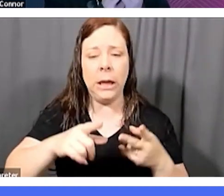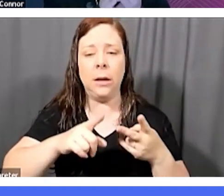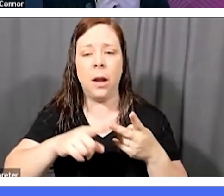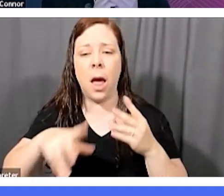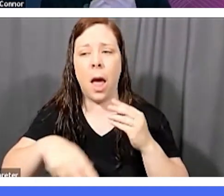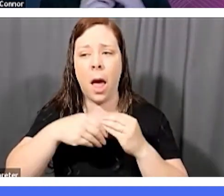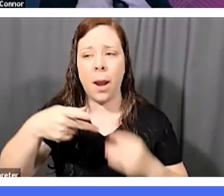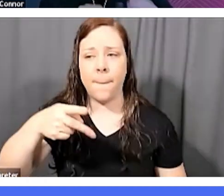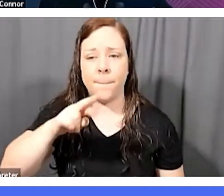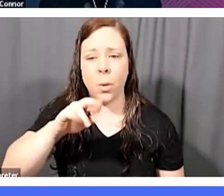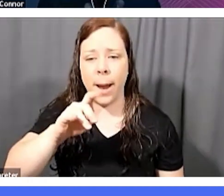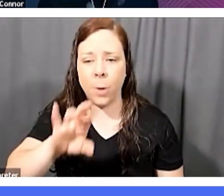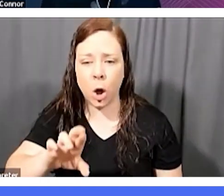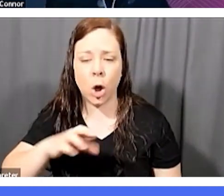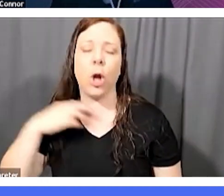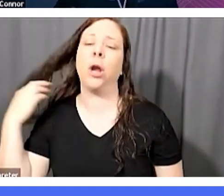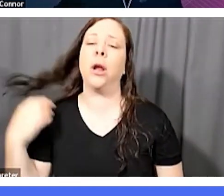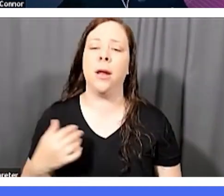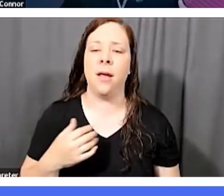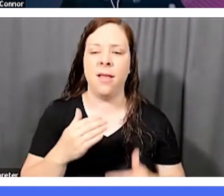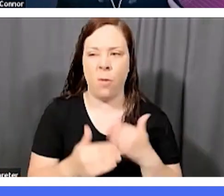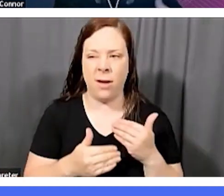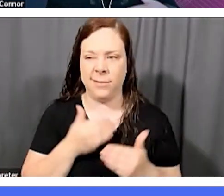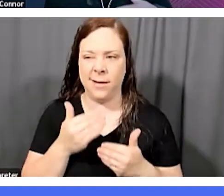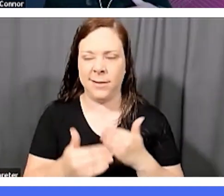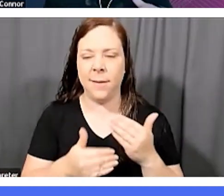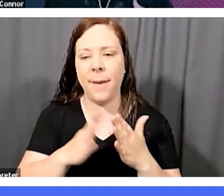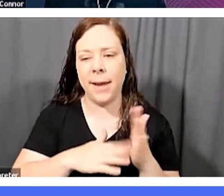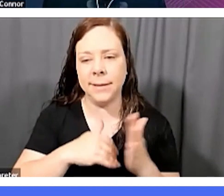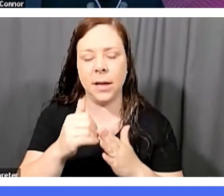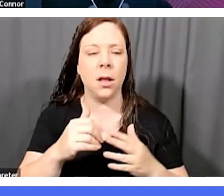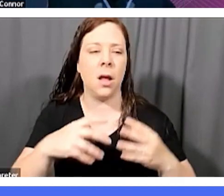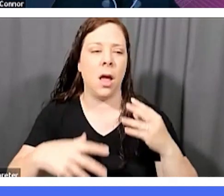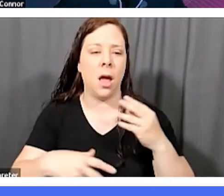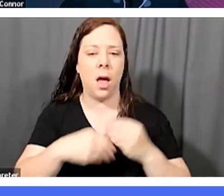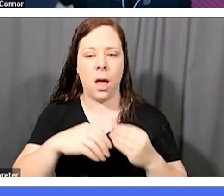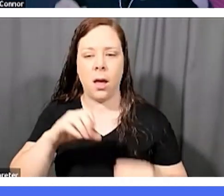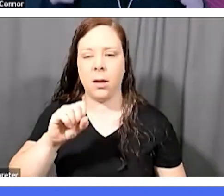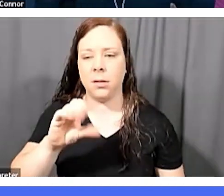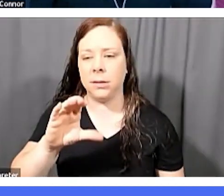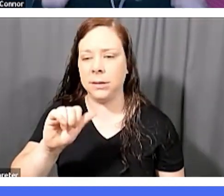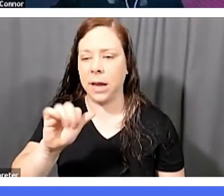for the this to at adhere to, right? Then we're gonna add some scaffolding, right? Literal, maybe we're gonna create scaffolding